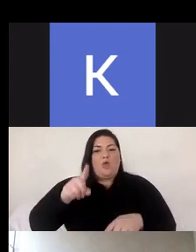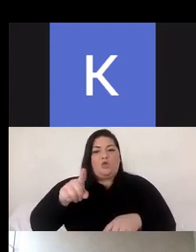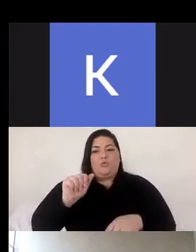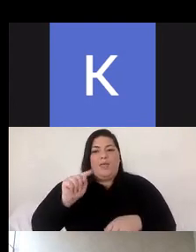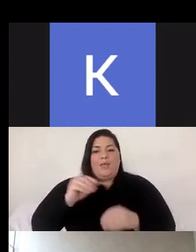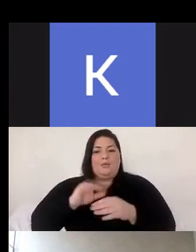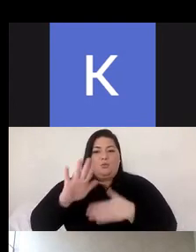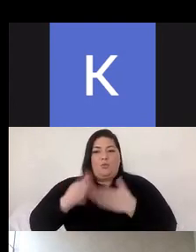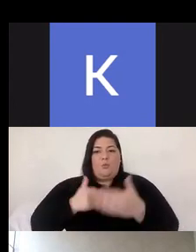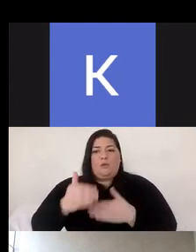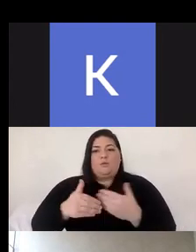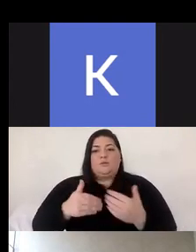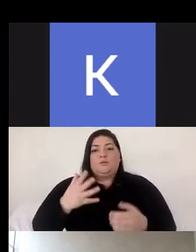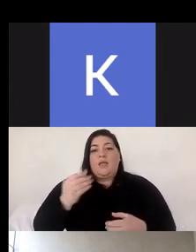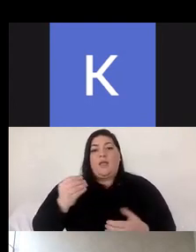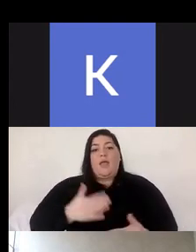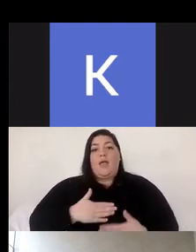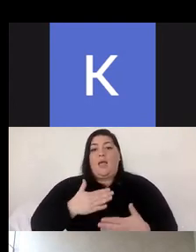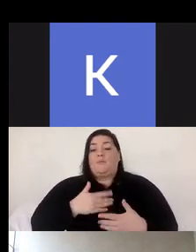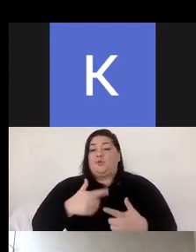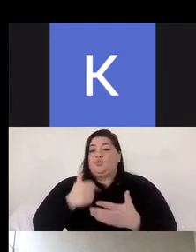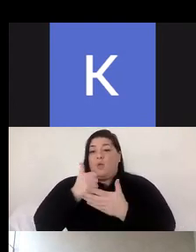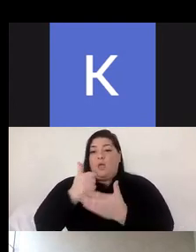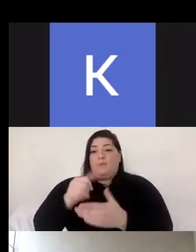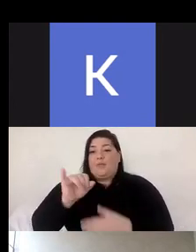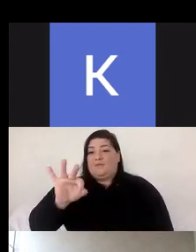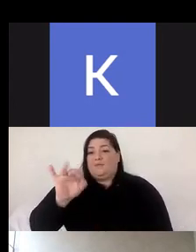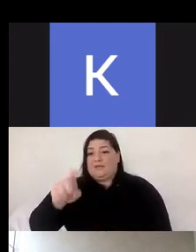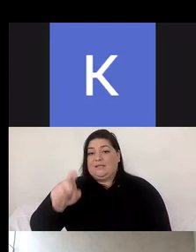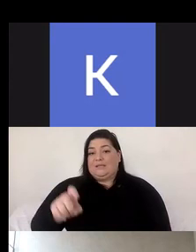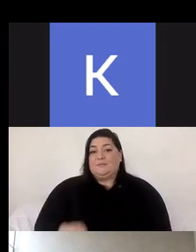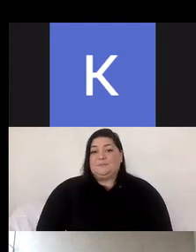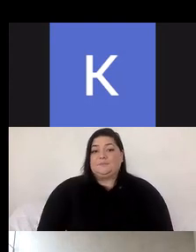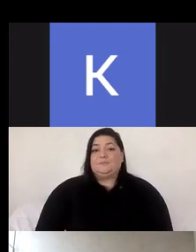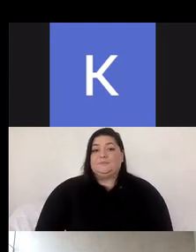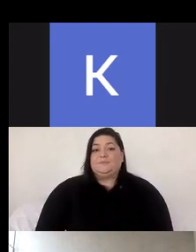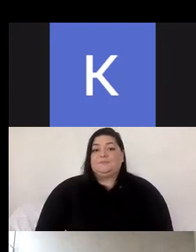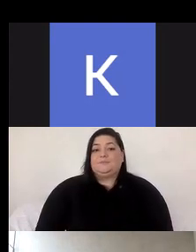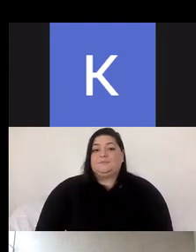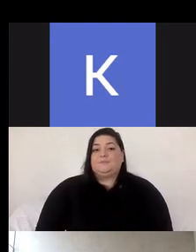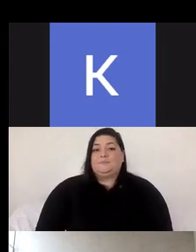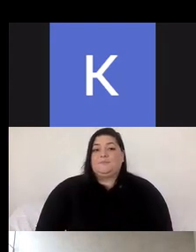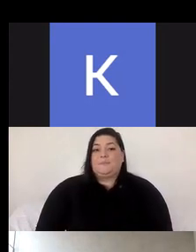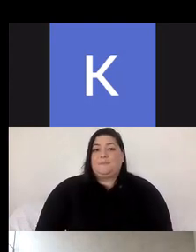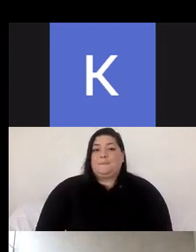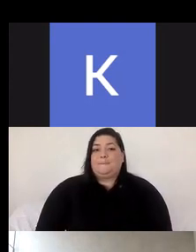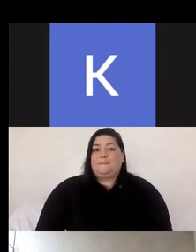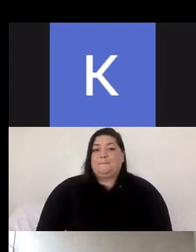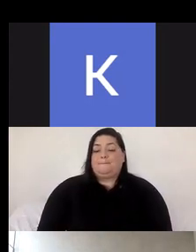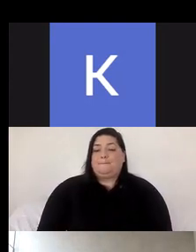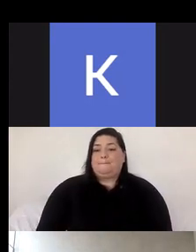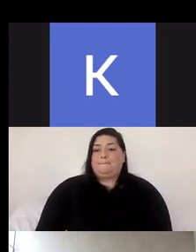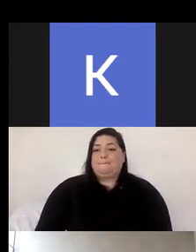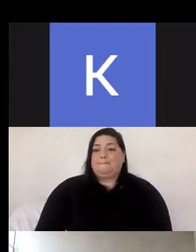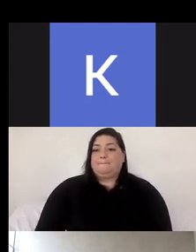and again, we're happy to always walk you through that if you're having trouble deciding exactly what the status of a particular goal or objective is.